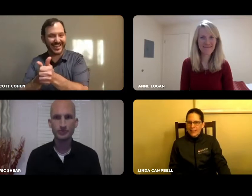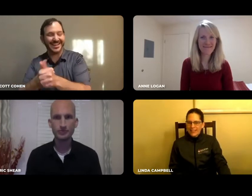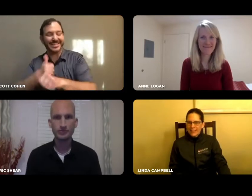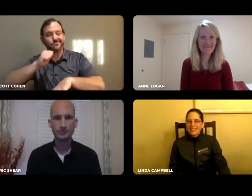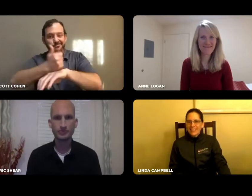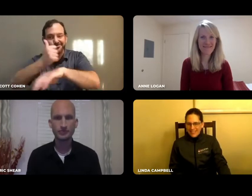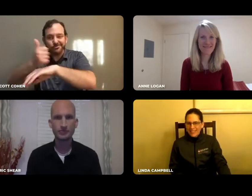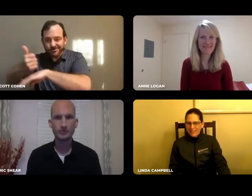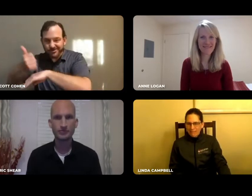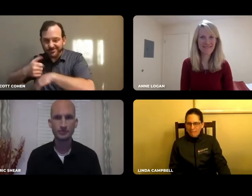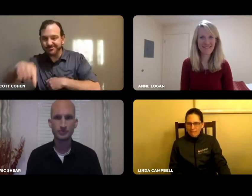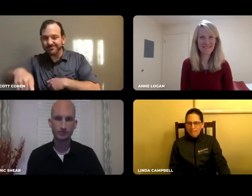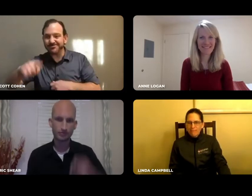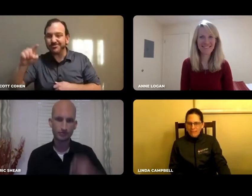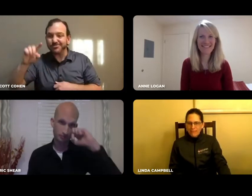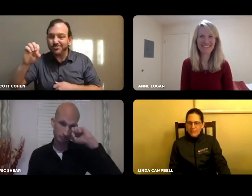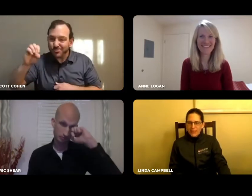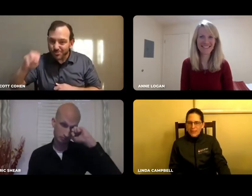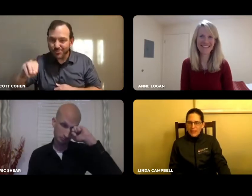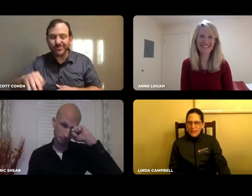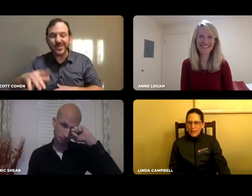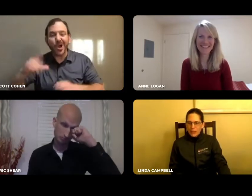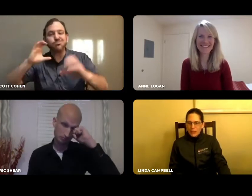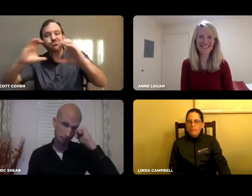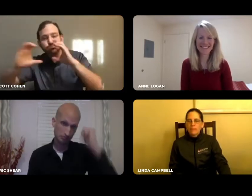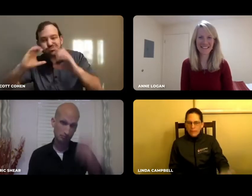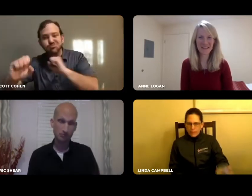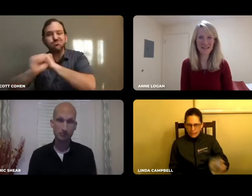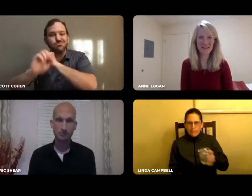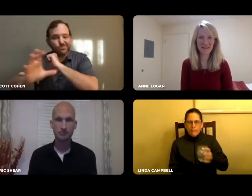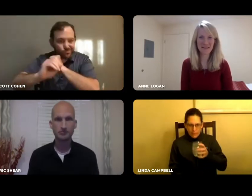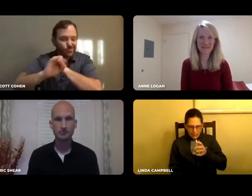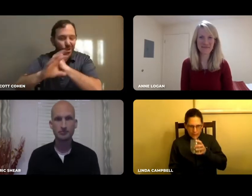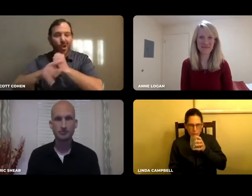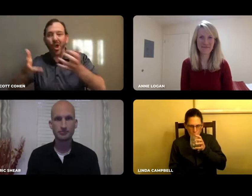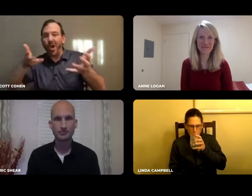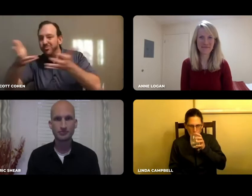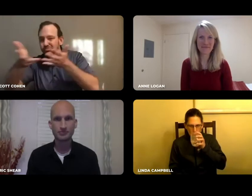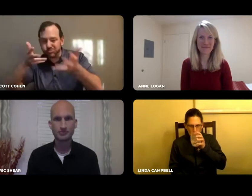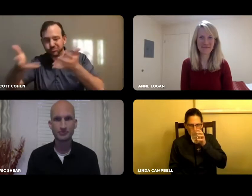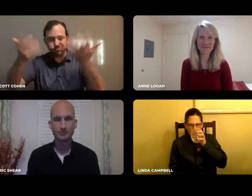They're the CSD Learns team behind this Webinar tonight.